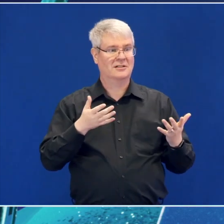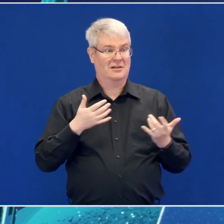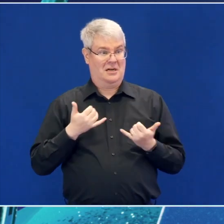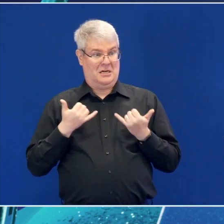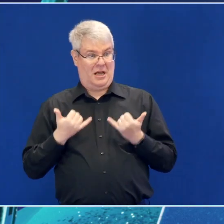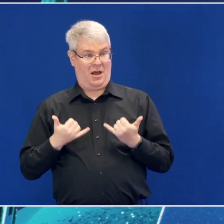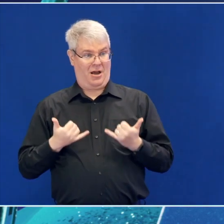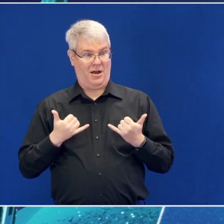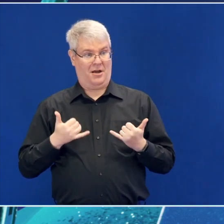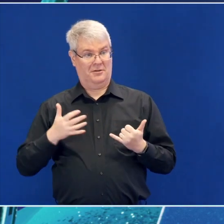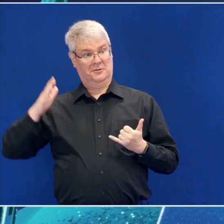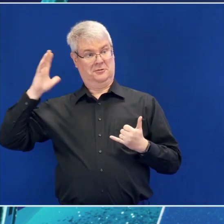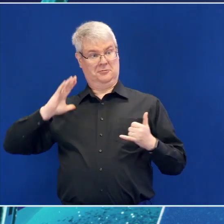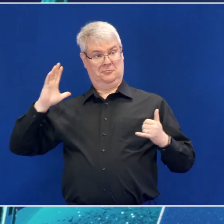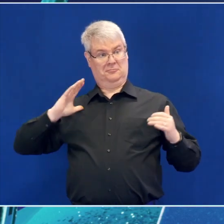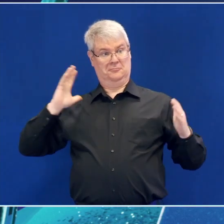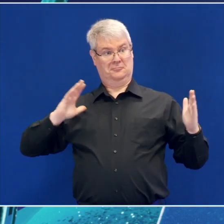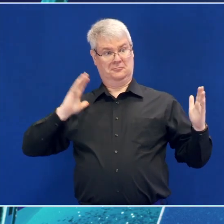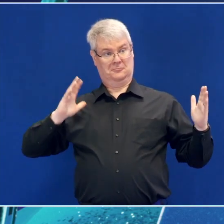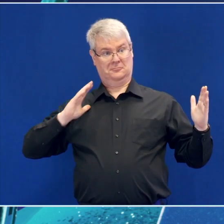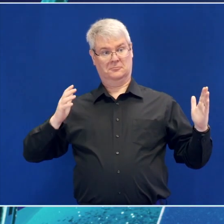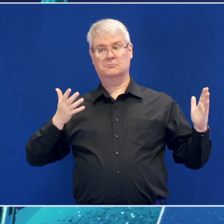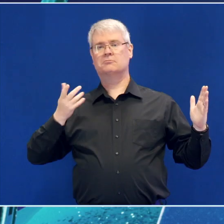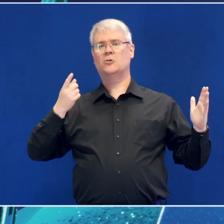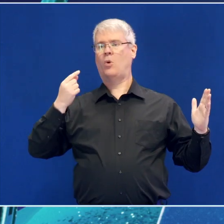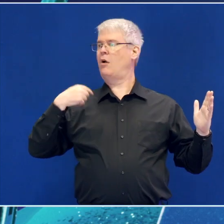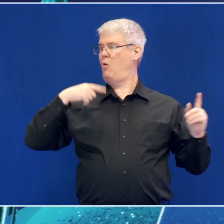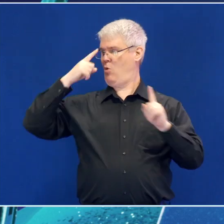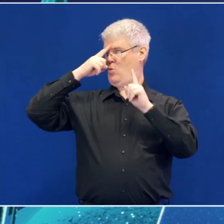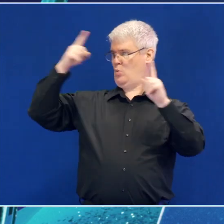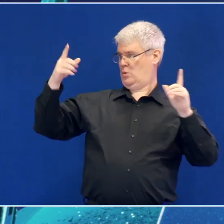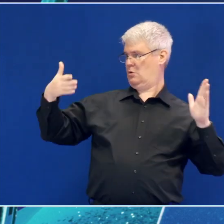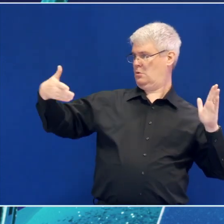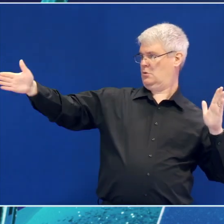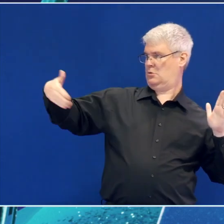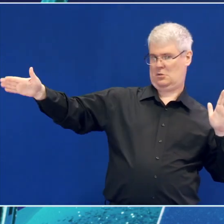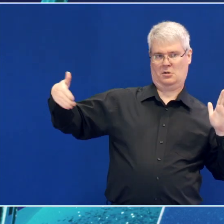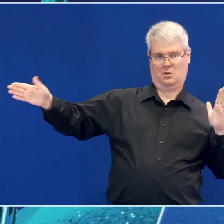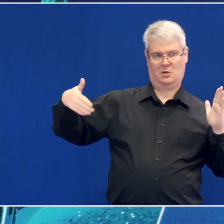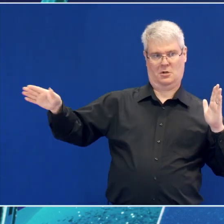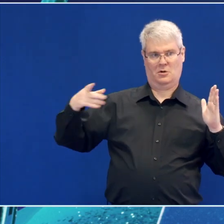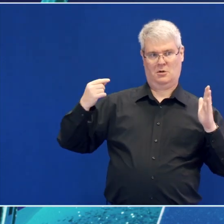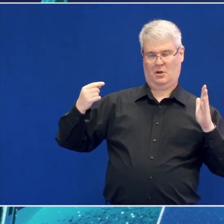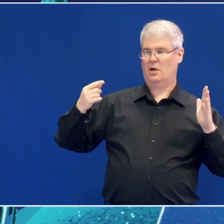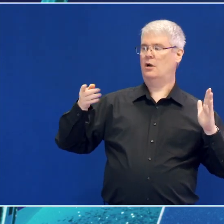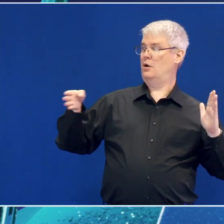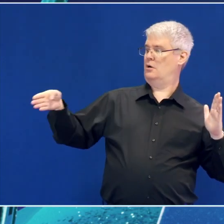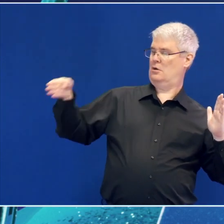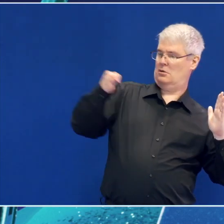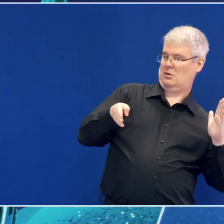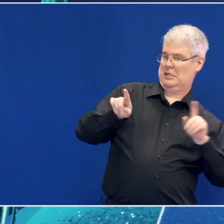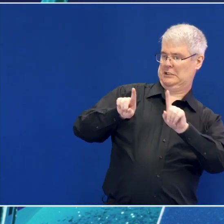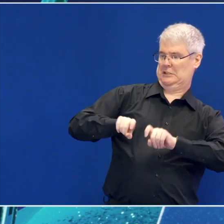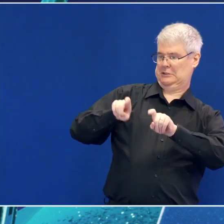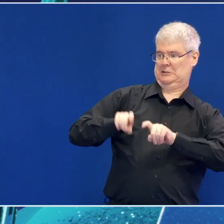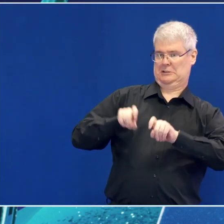the question becomes how do you test at every stage in the loops where the -- as Mack Purcock likes to call it,